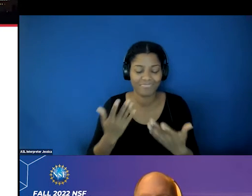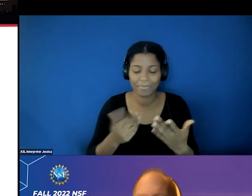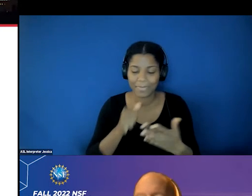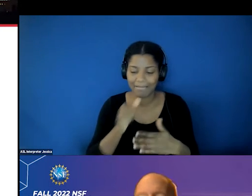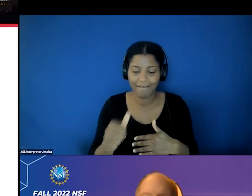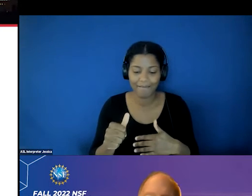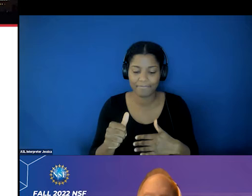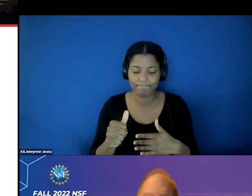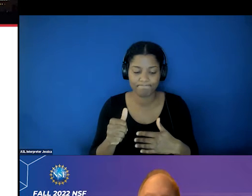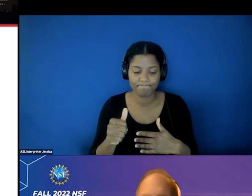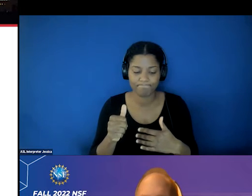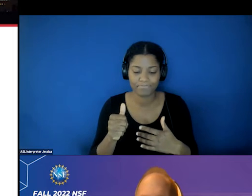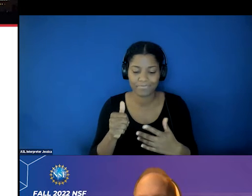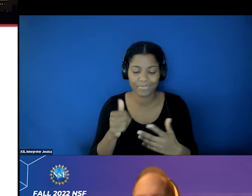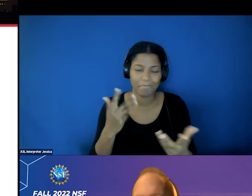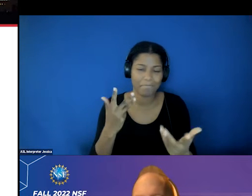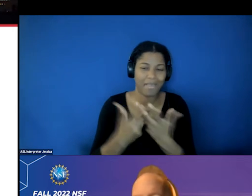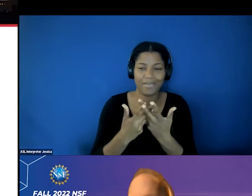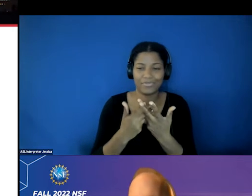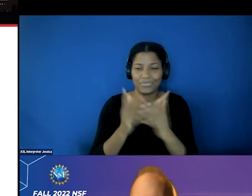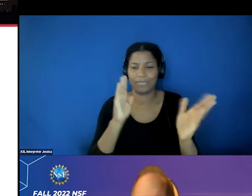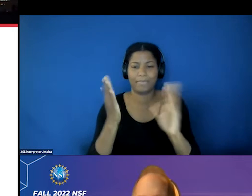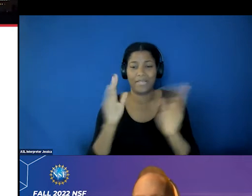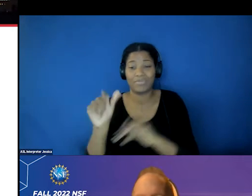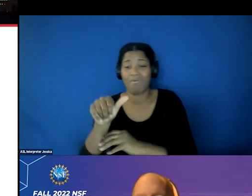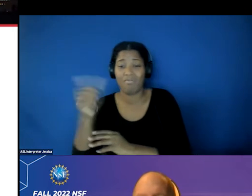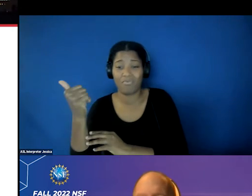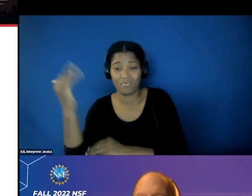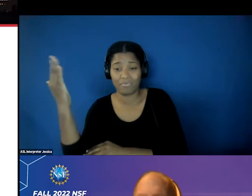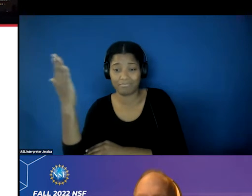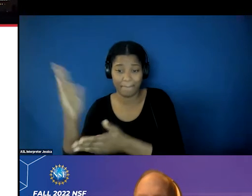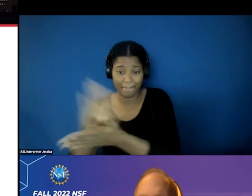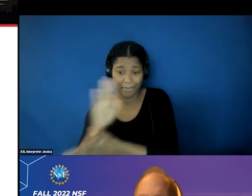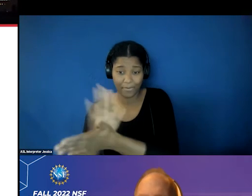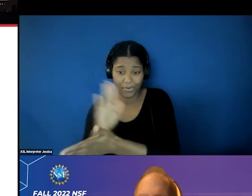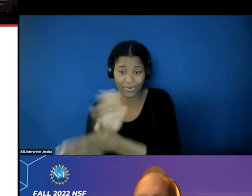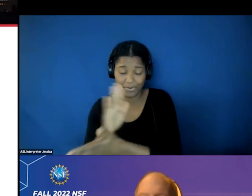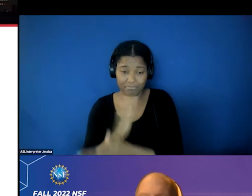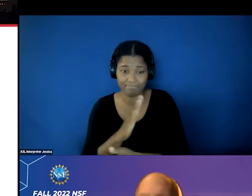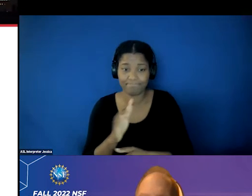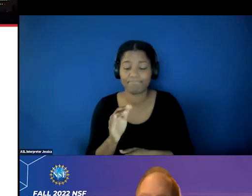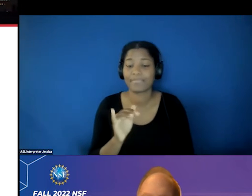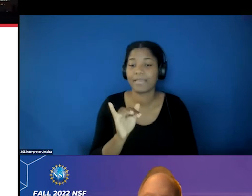on the cutting edge compared to some others? Those are the kinds of things that,